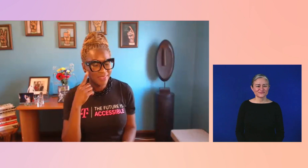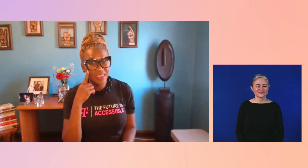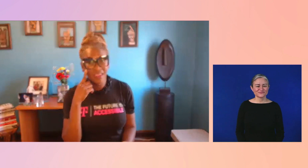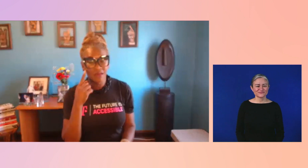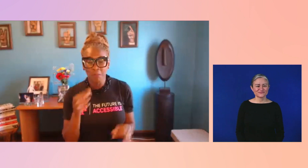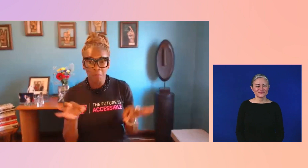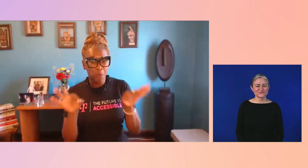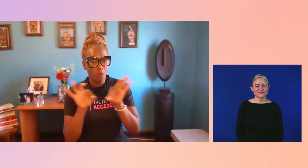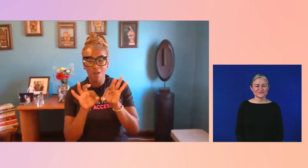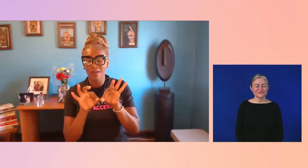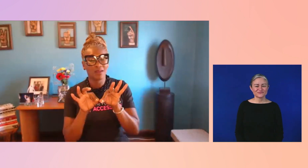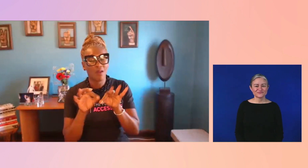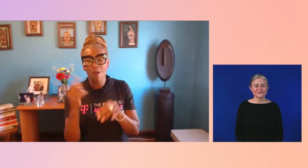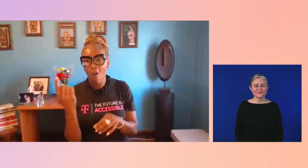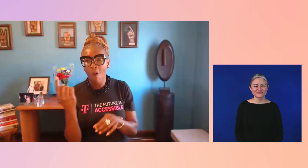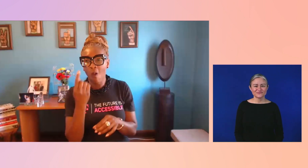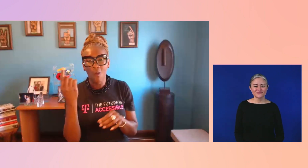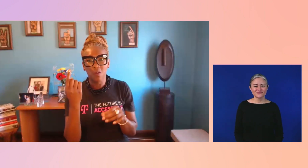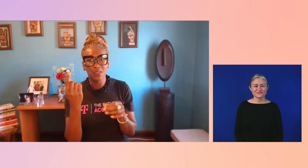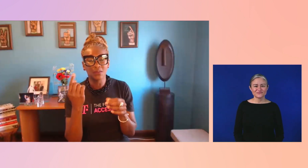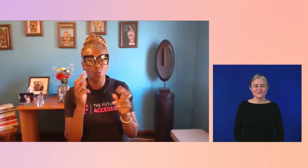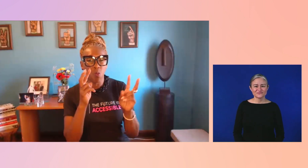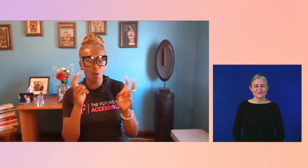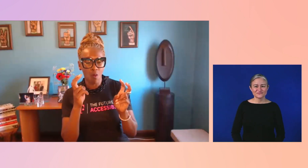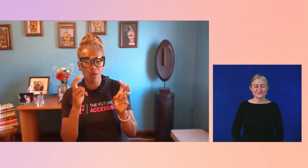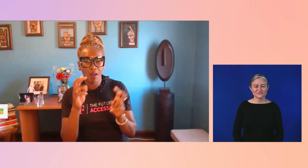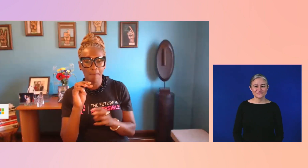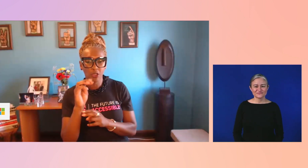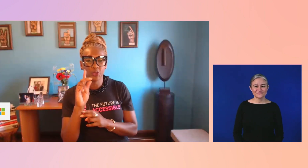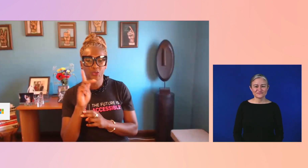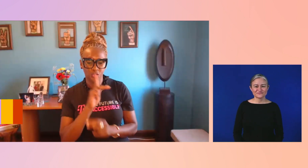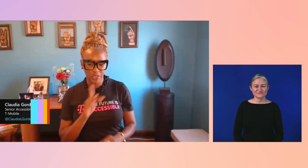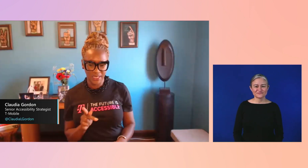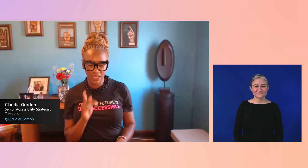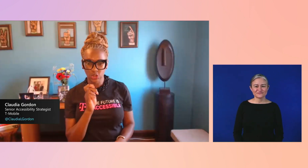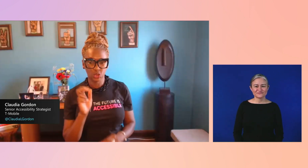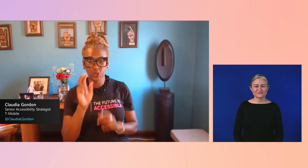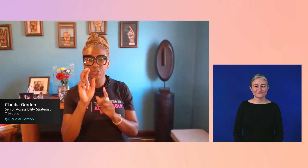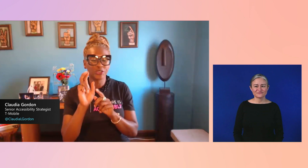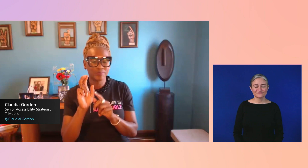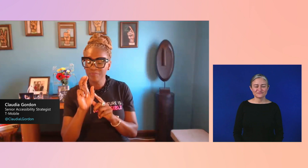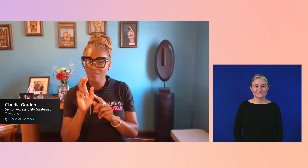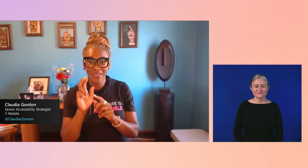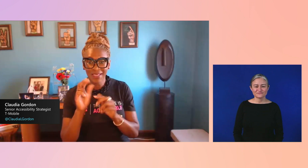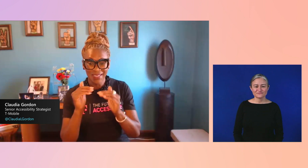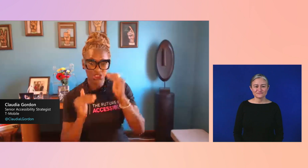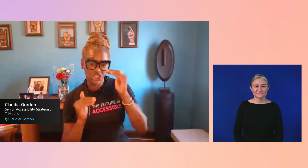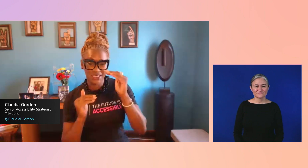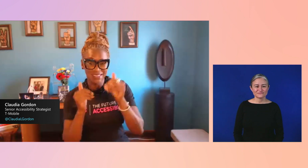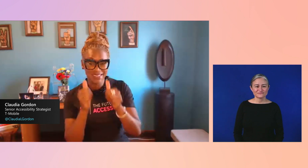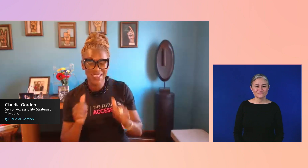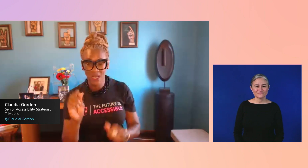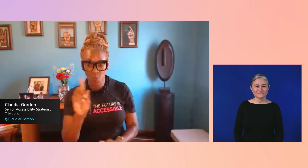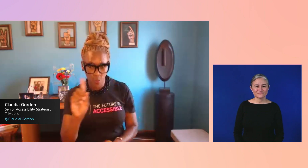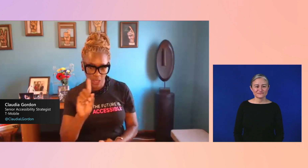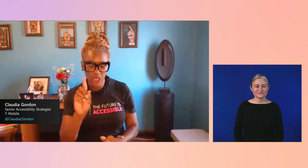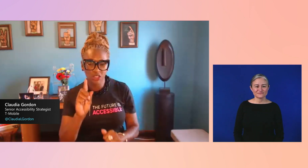Well, I think that really what's important, there's a quote from Martin Luther King Jr. that I always remember,